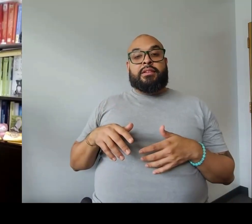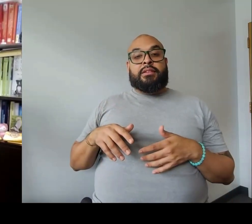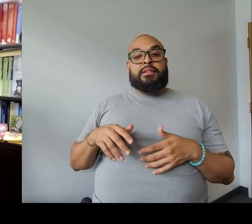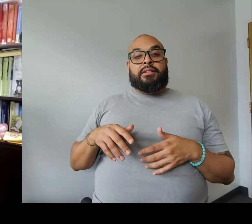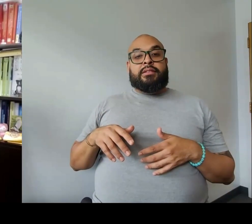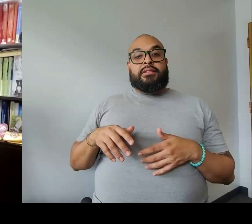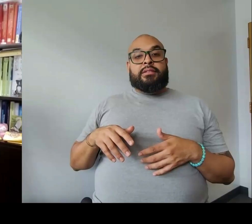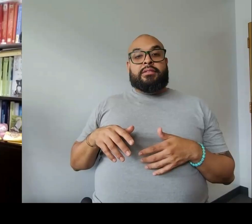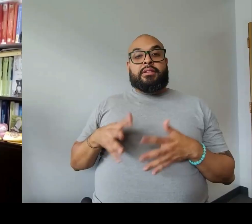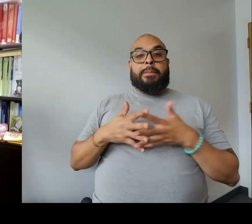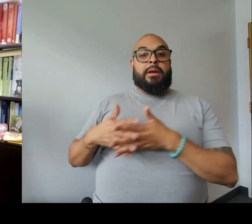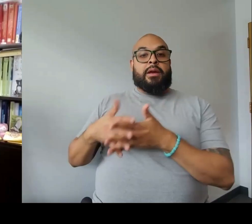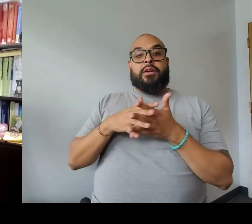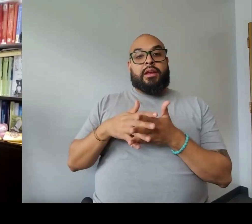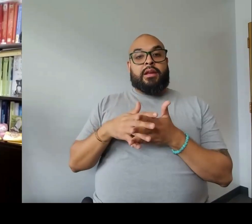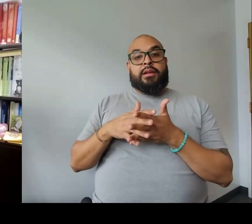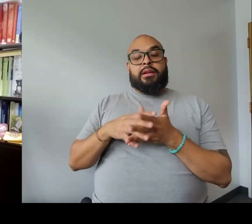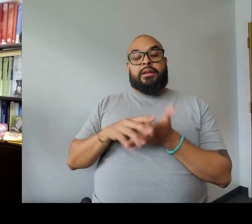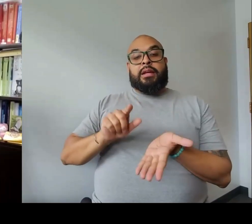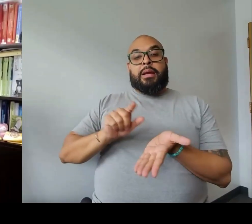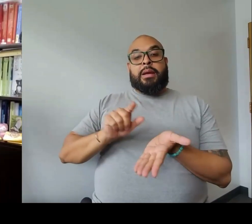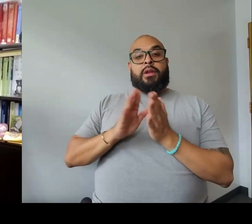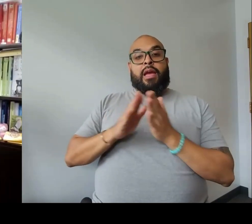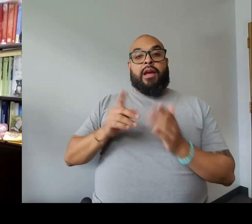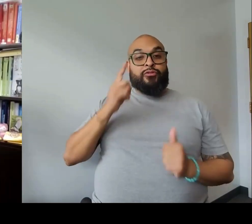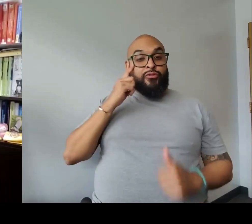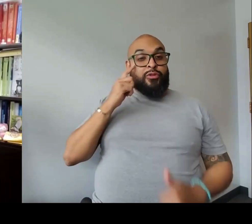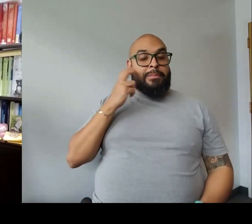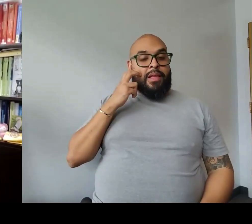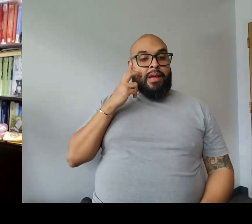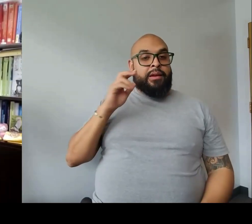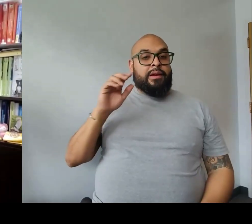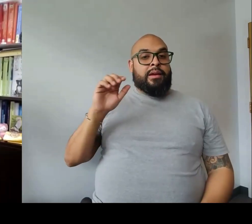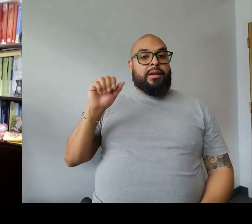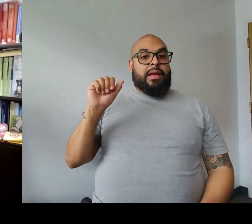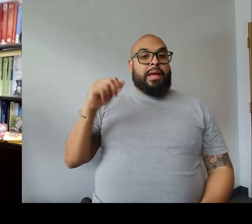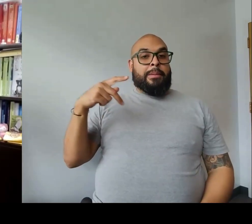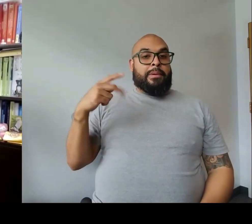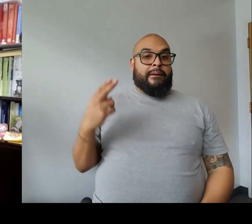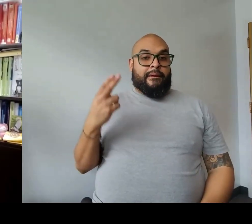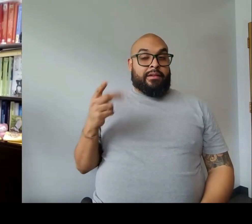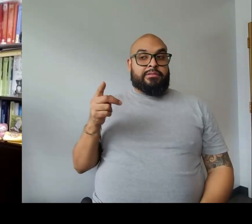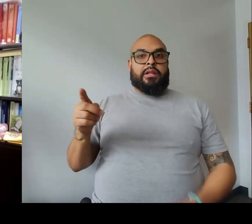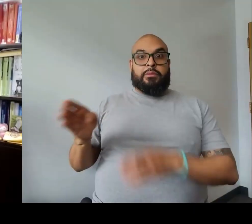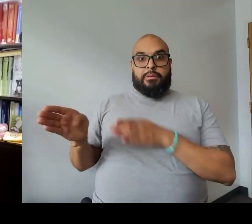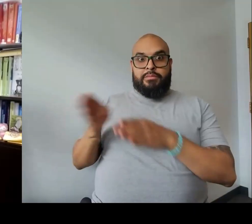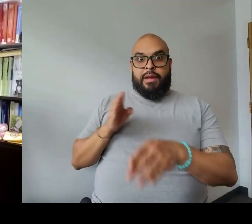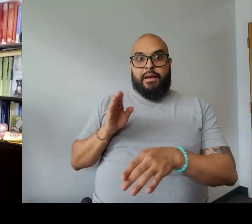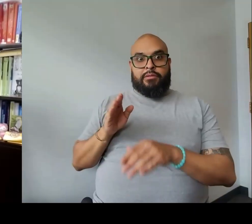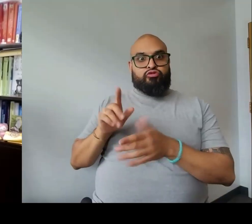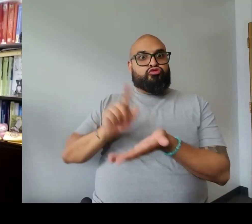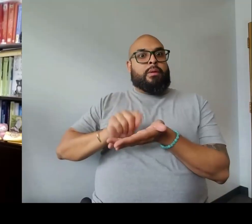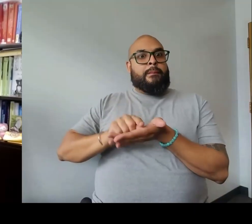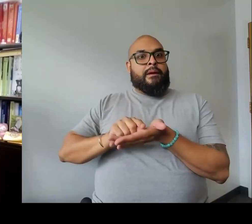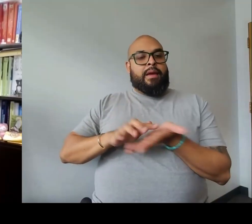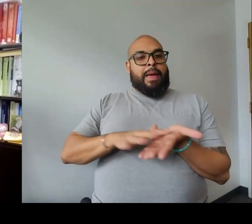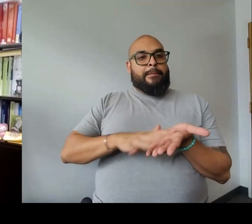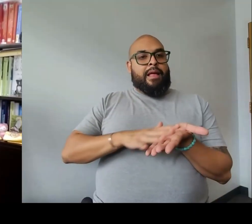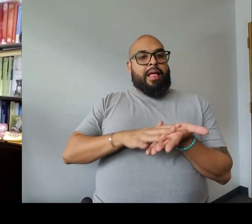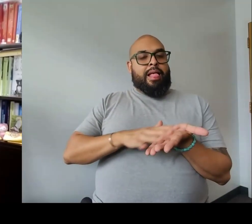printing house for the blind. So originally they were planning to do a Braille adaptation for the WJ5.